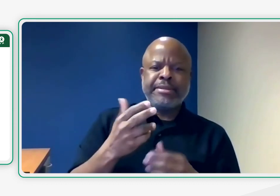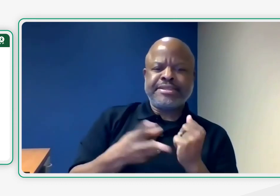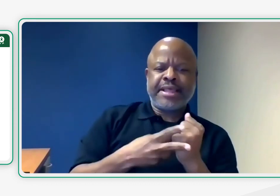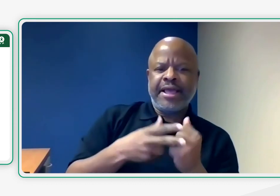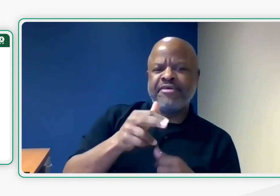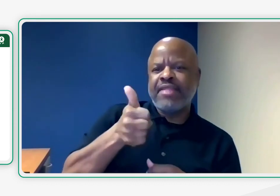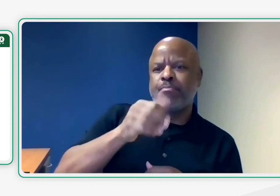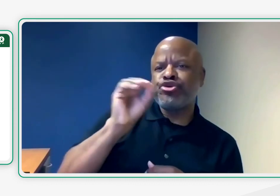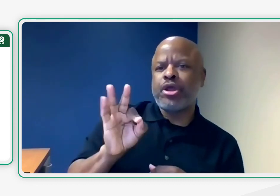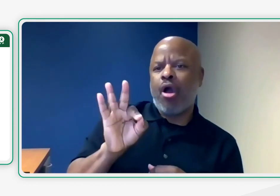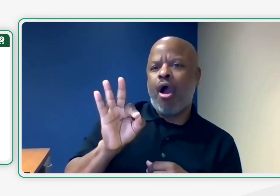Let's say I want to improve my savings.